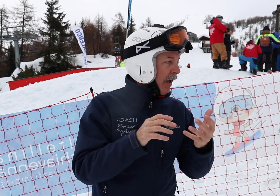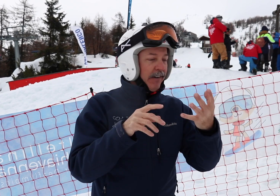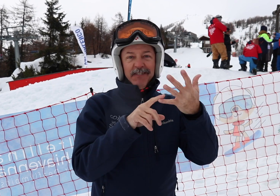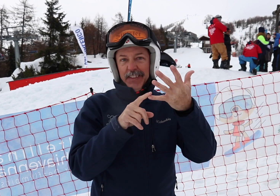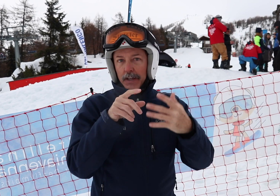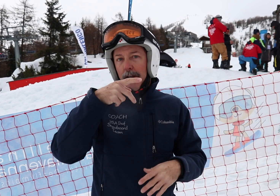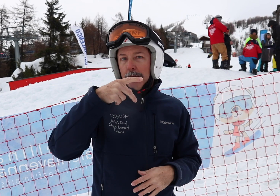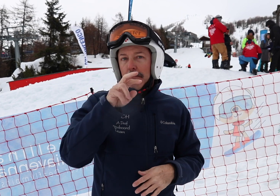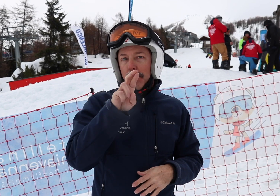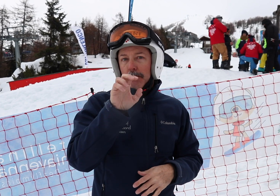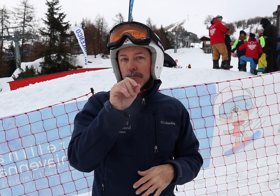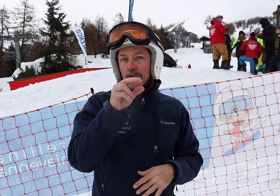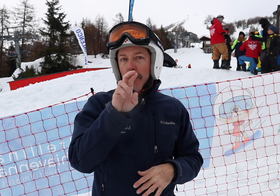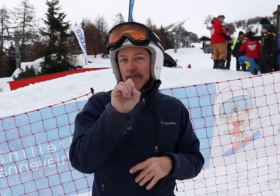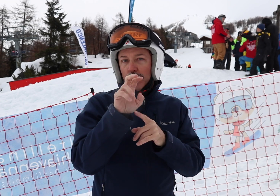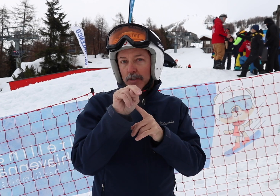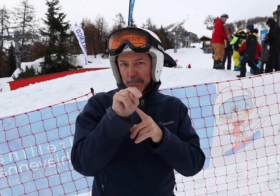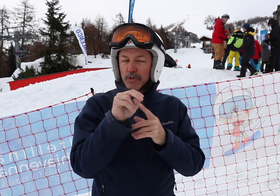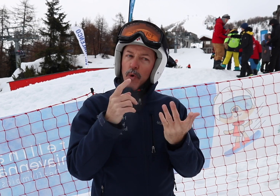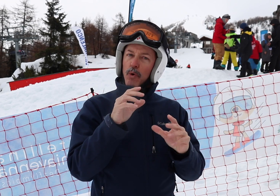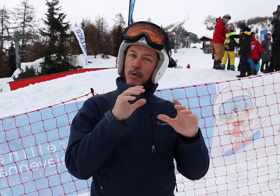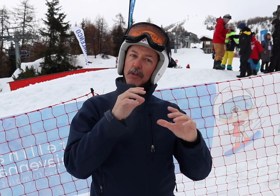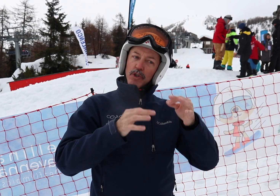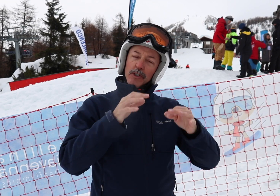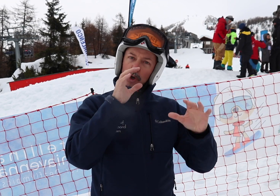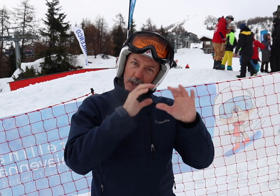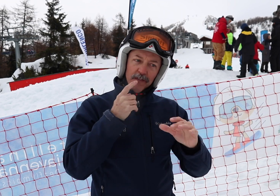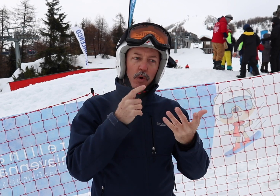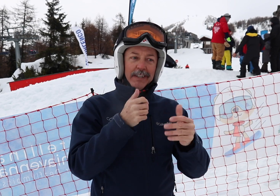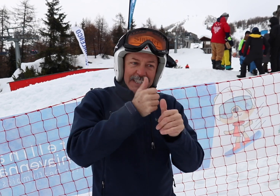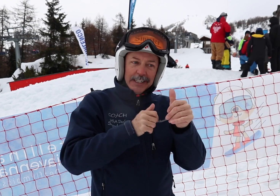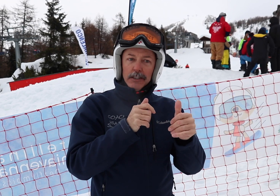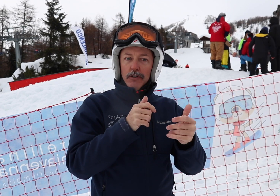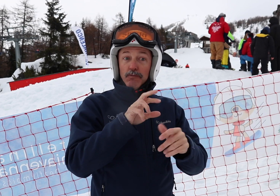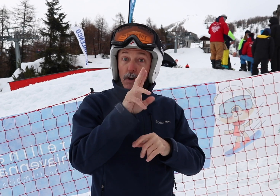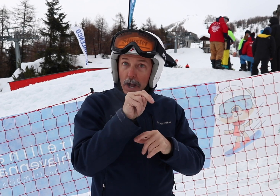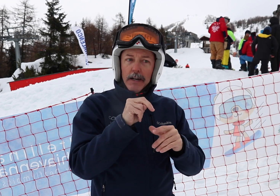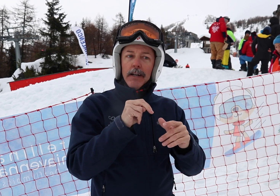The 5th component judged is the progression. The judges will look at all of your races and watch for